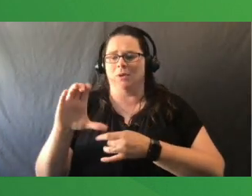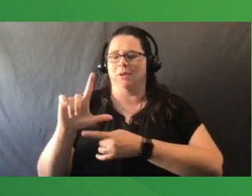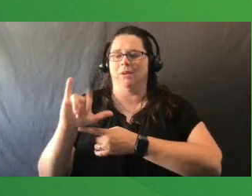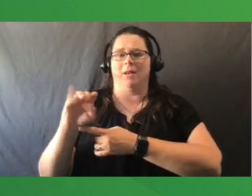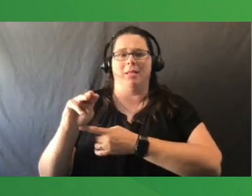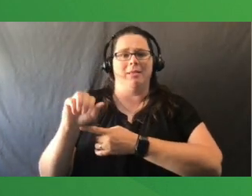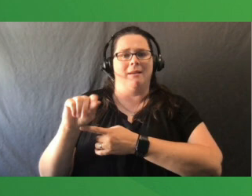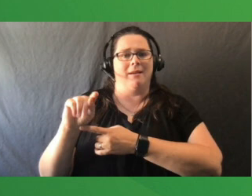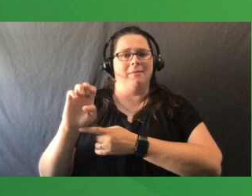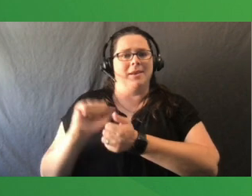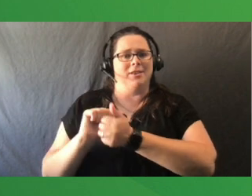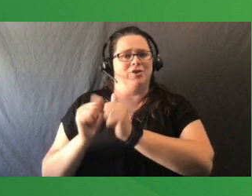session today.